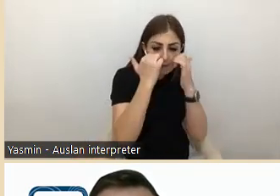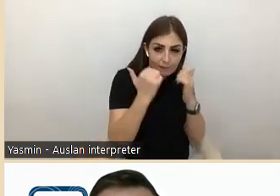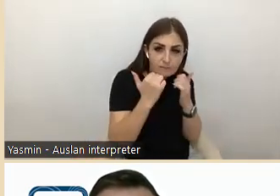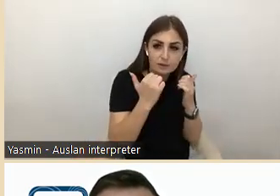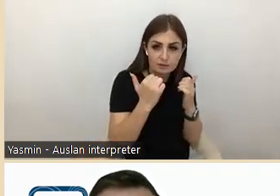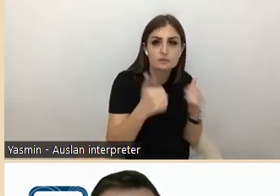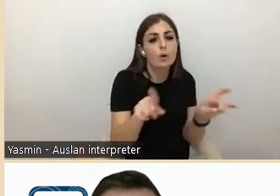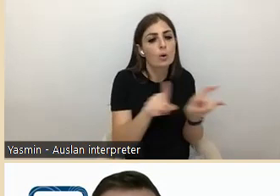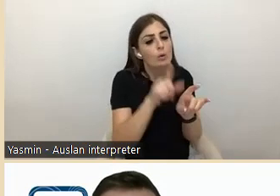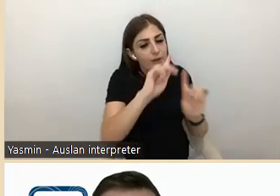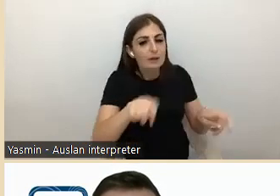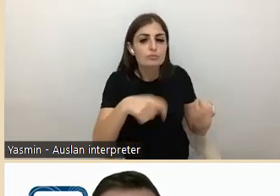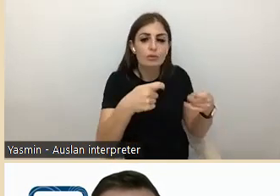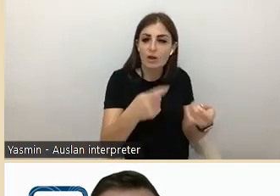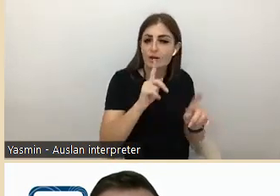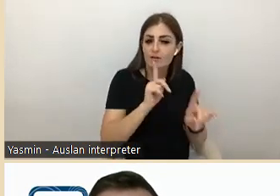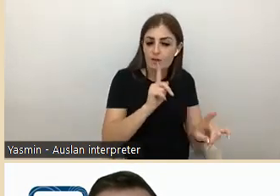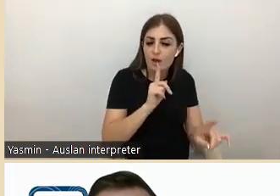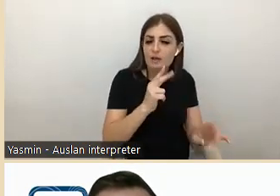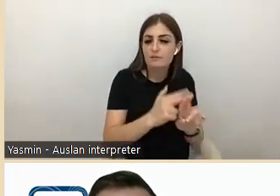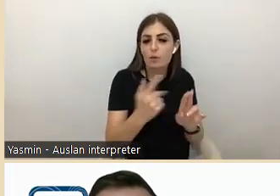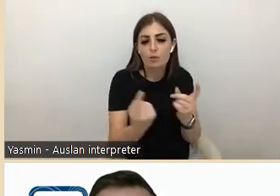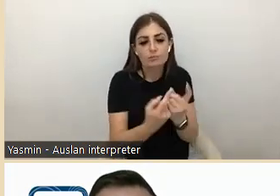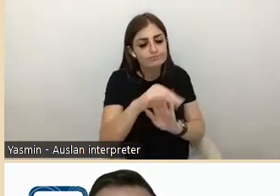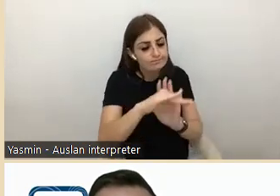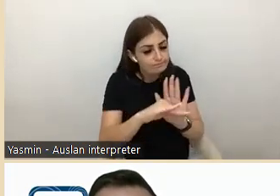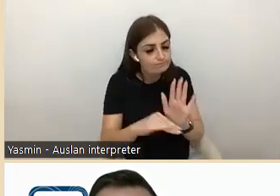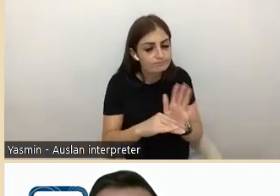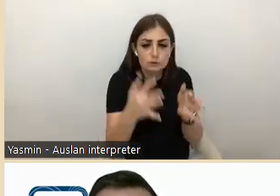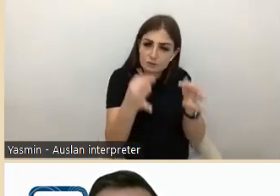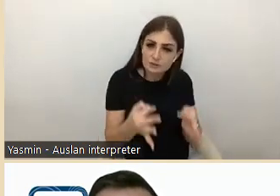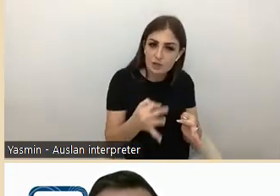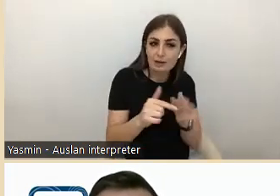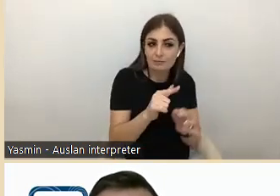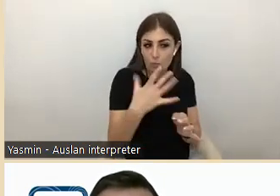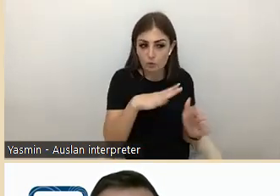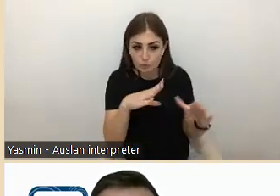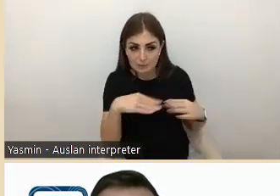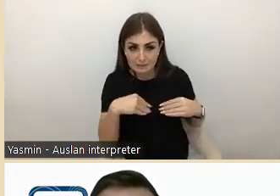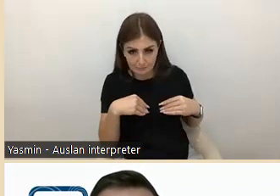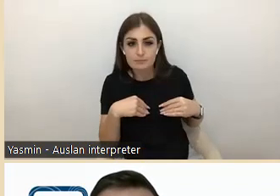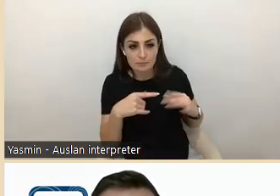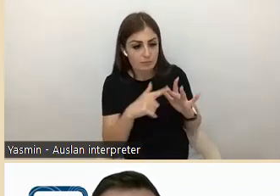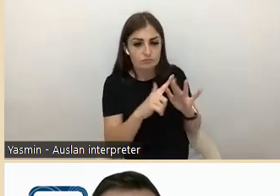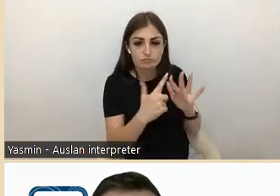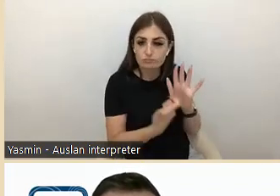We can provide advice about factors to consider when you are deciding whether or not to accept the Independent Expert's recommendation.